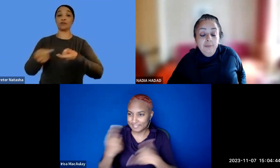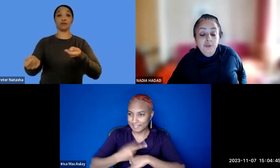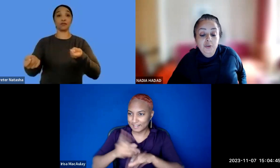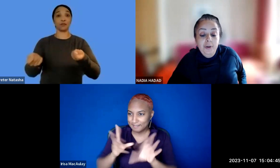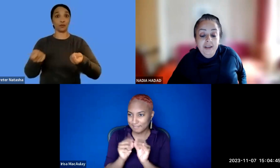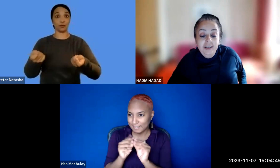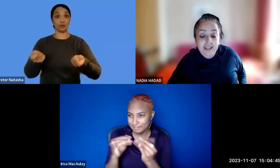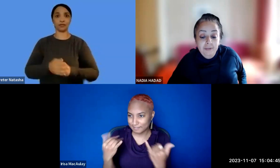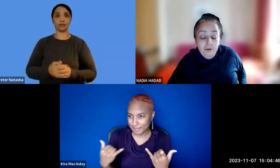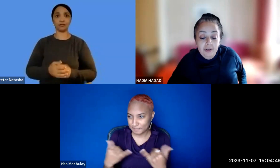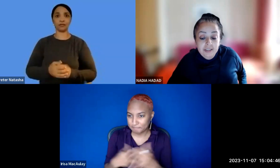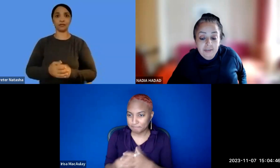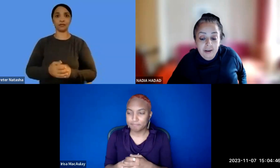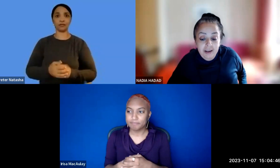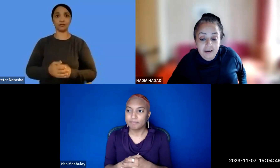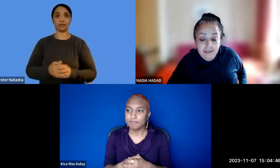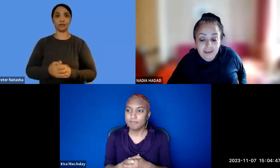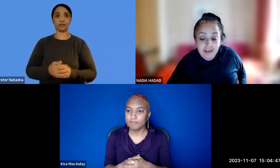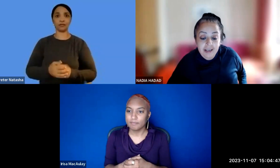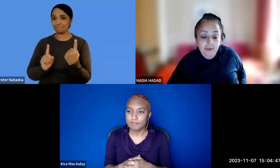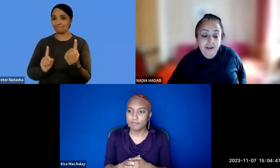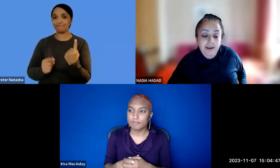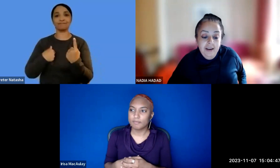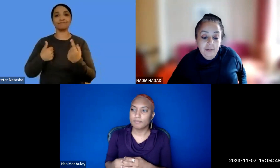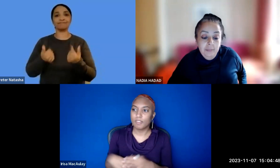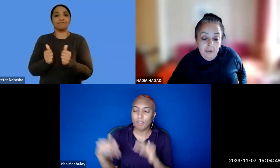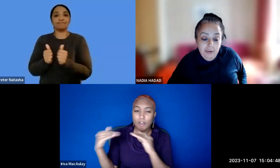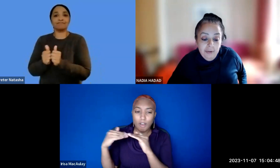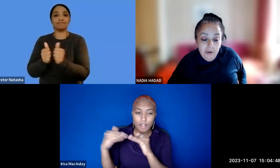I'm joined by EDF colleagues Raquel, Erika and Marion,